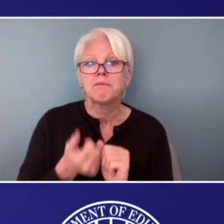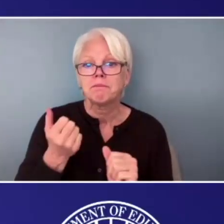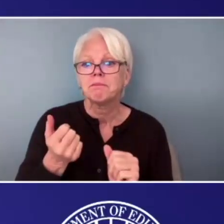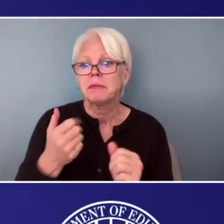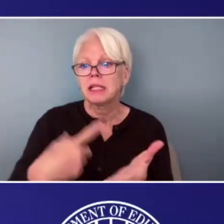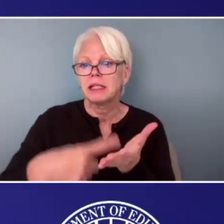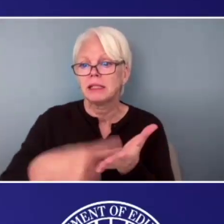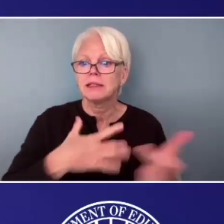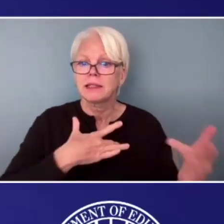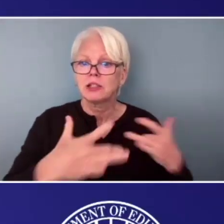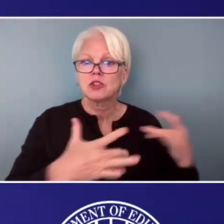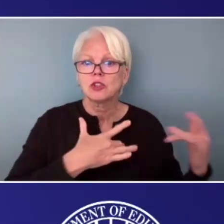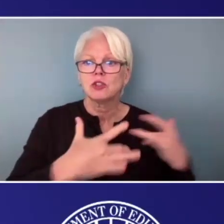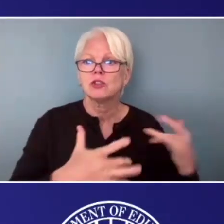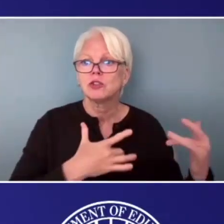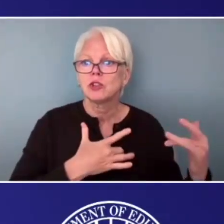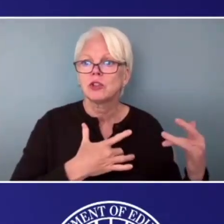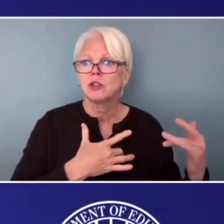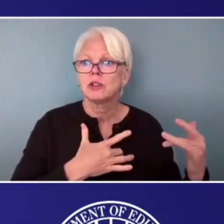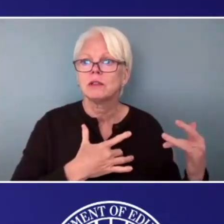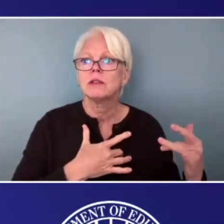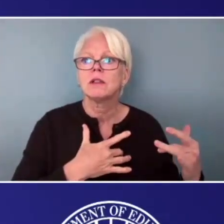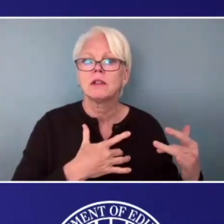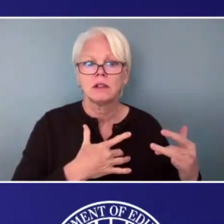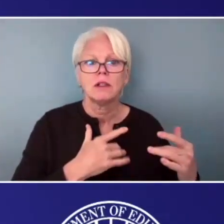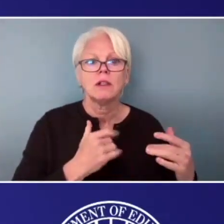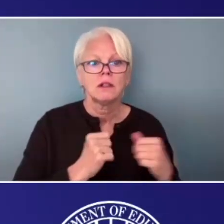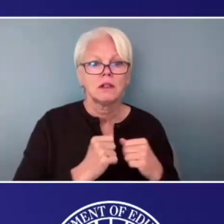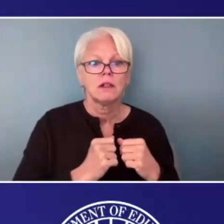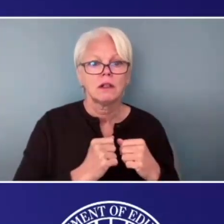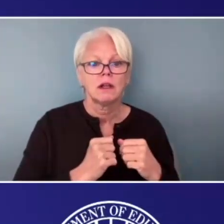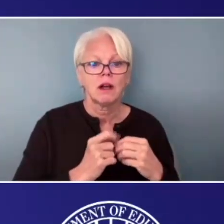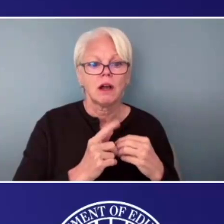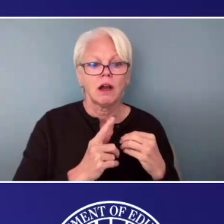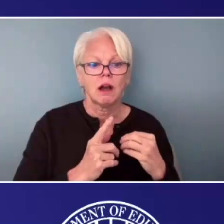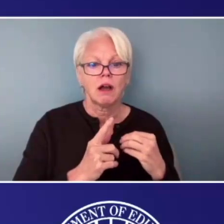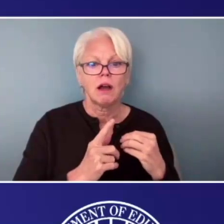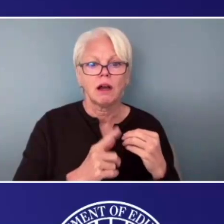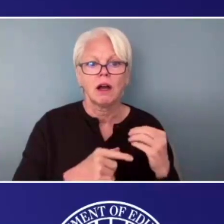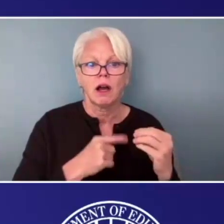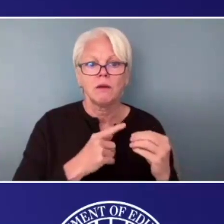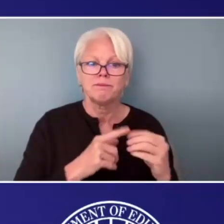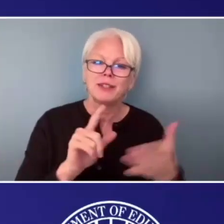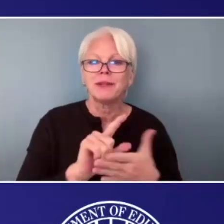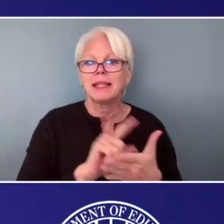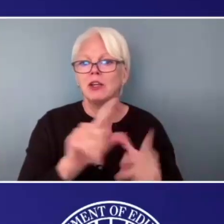concerns related to -- like, legal questions related to how this